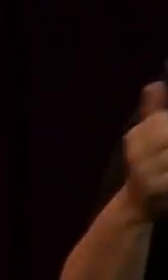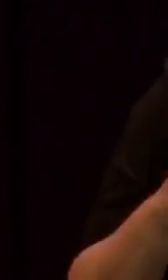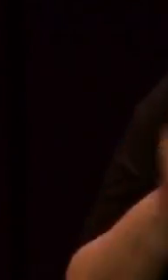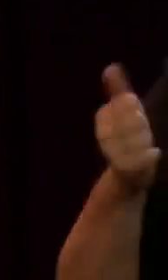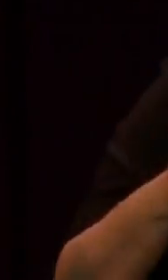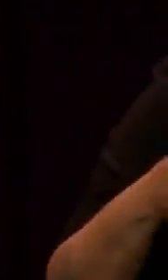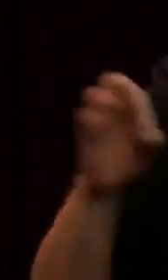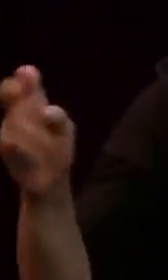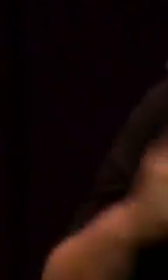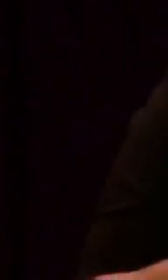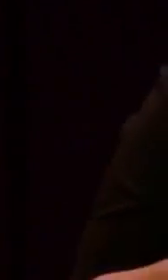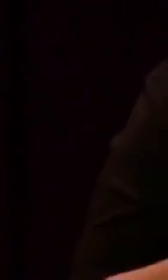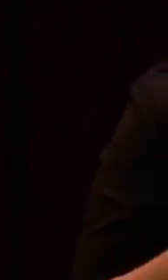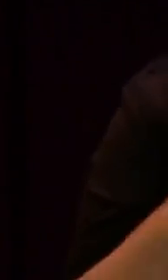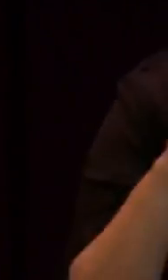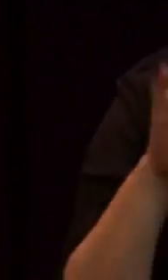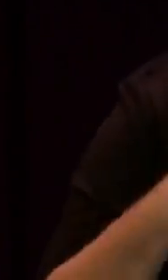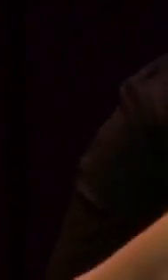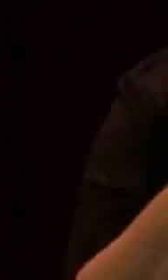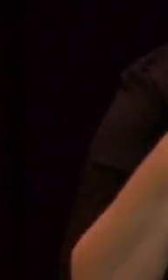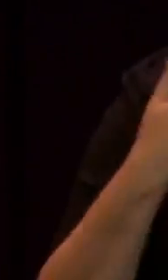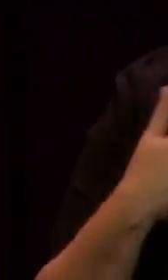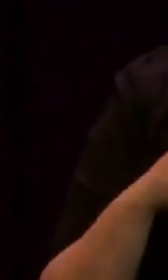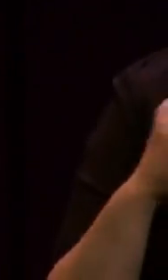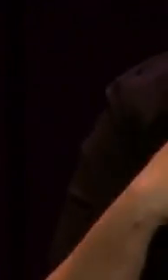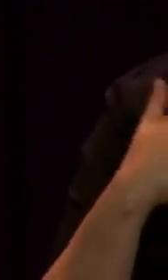BACK, WE DID THAT. WE GOT OUR HOUSE IN ORDER.